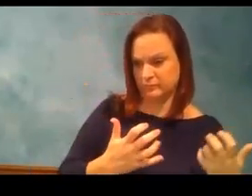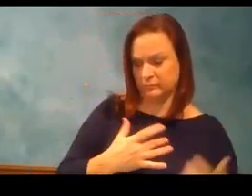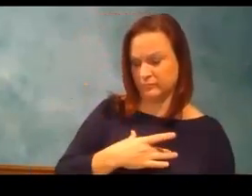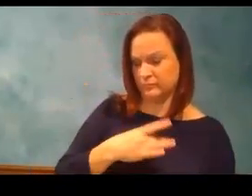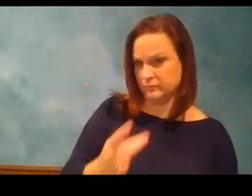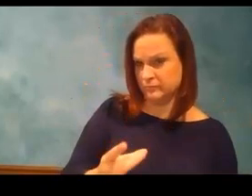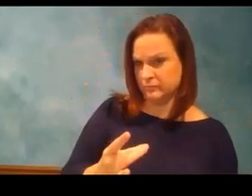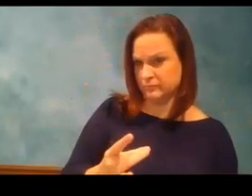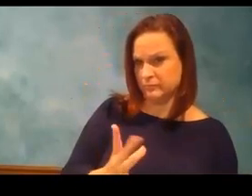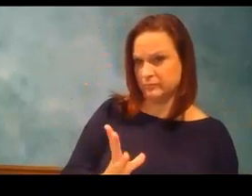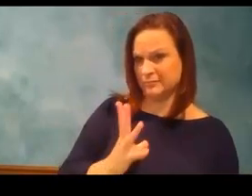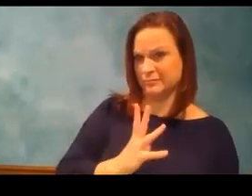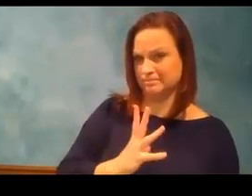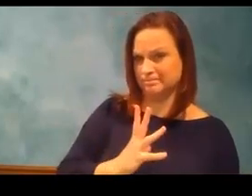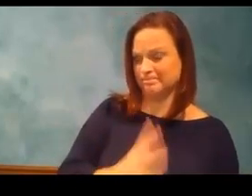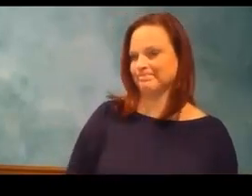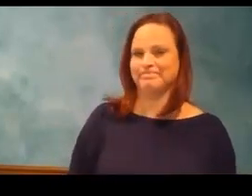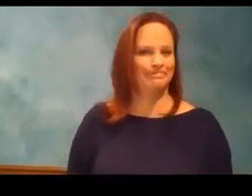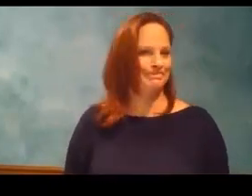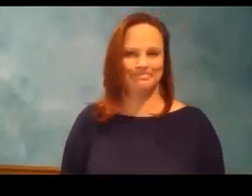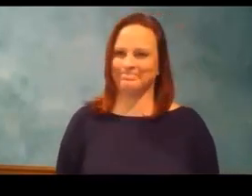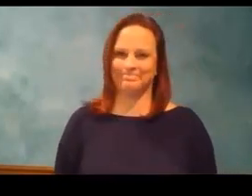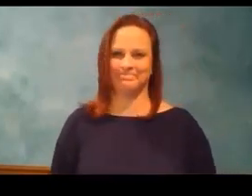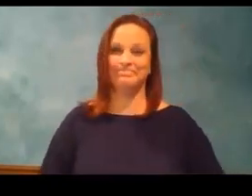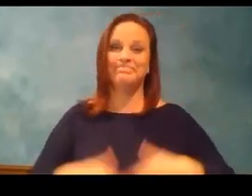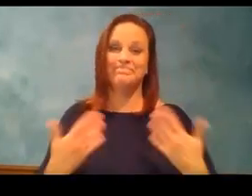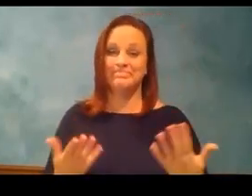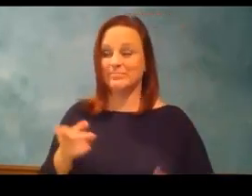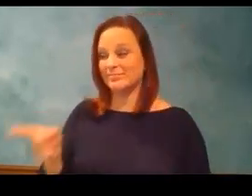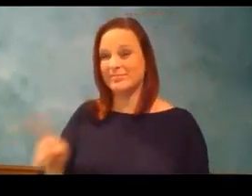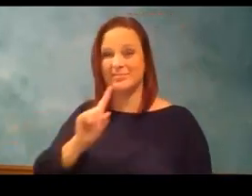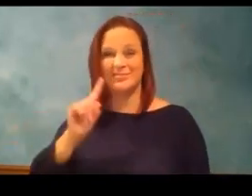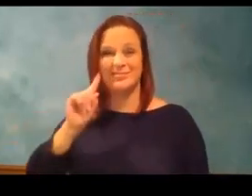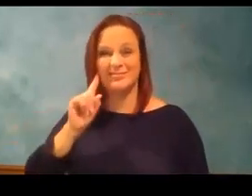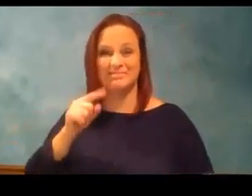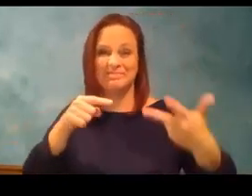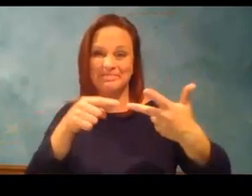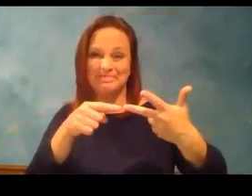is deaf. Are any of the four signs in there? Nope,